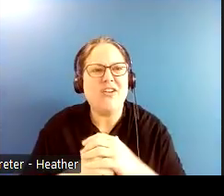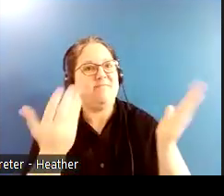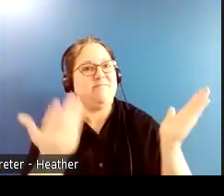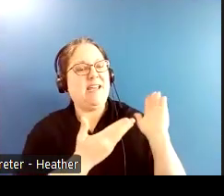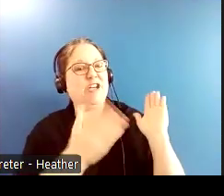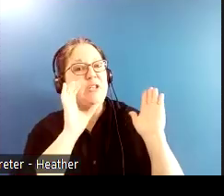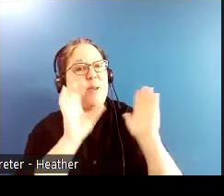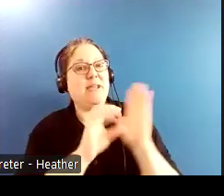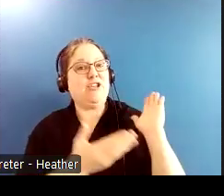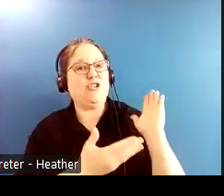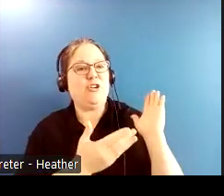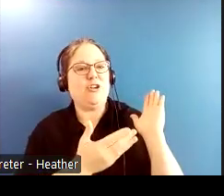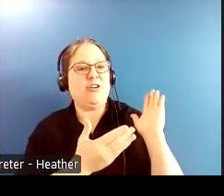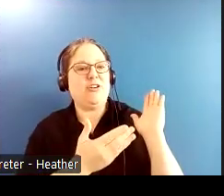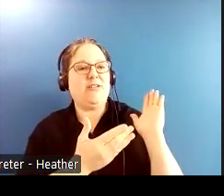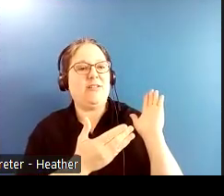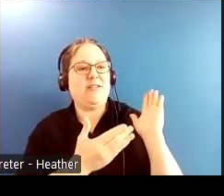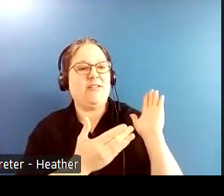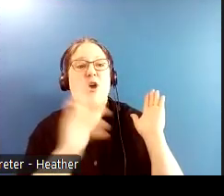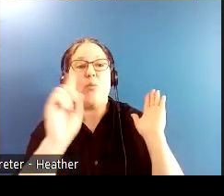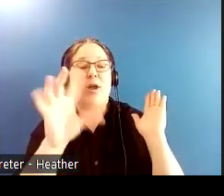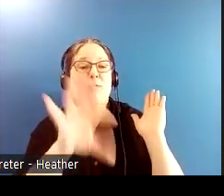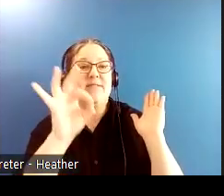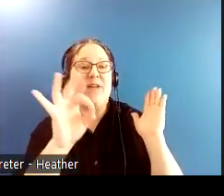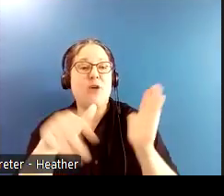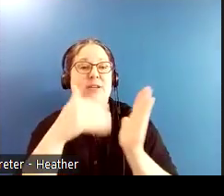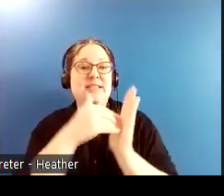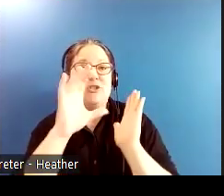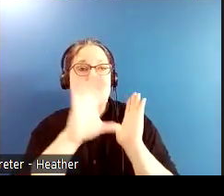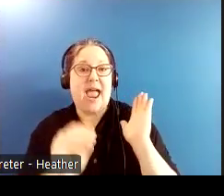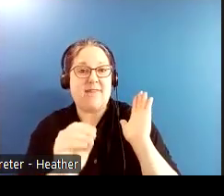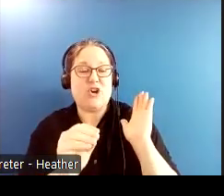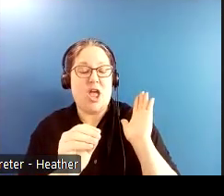It's called the Leon Bone from where it was discovered in central Africa. Uh for uh those